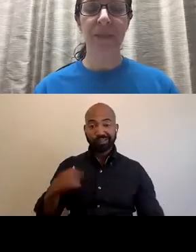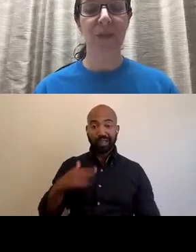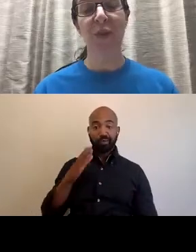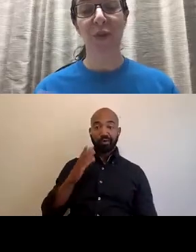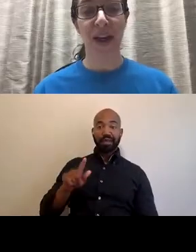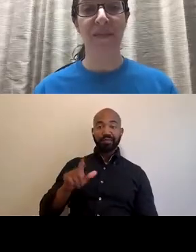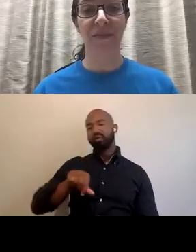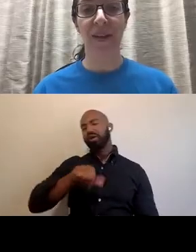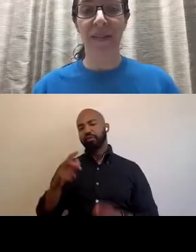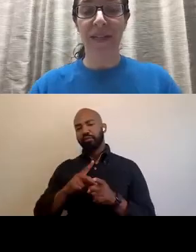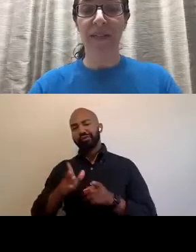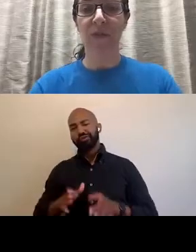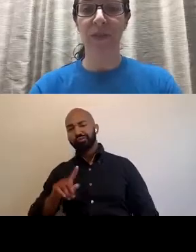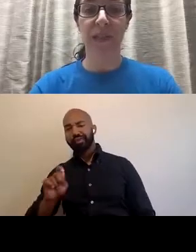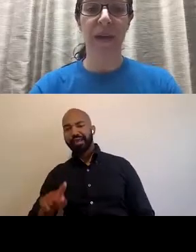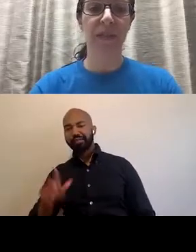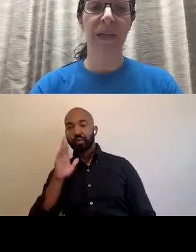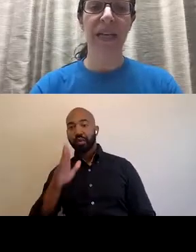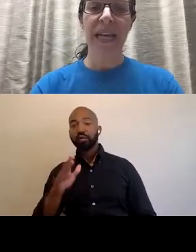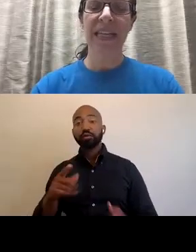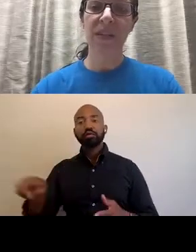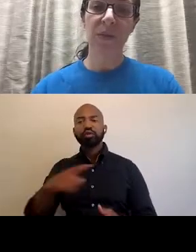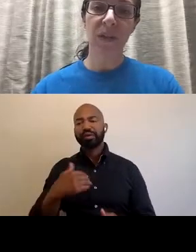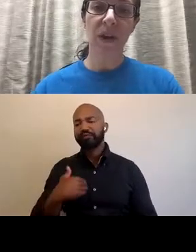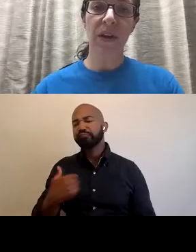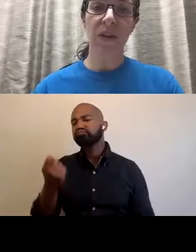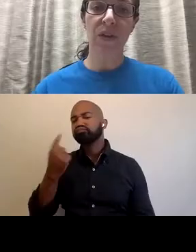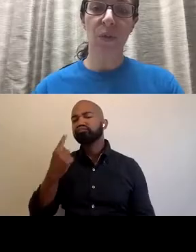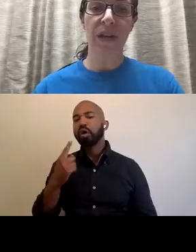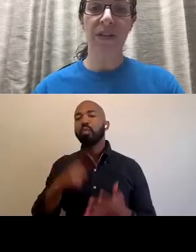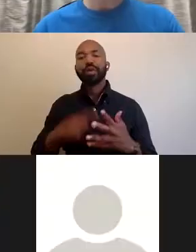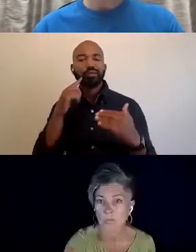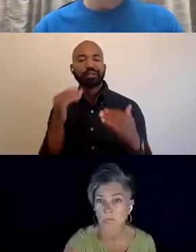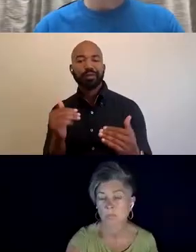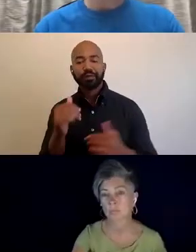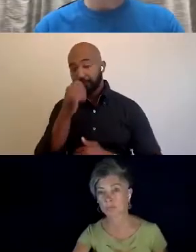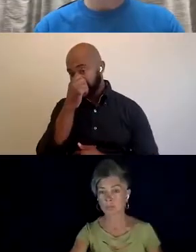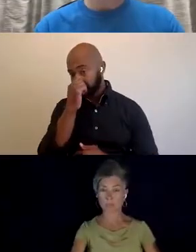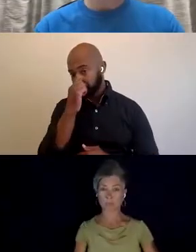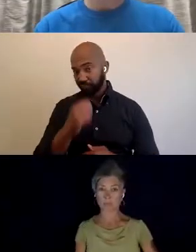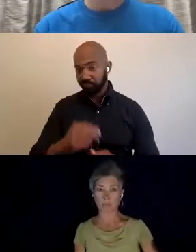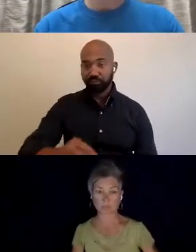so that you have some idea of what to expect. But this is really where you wanna share your journey